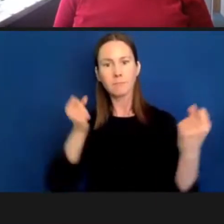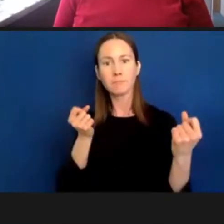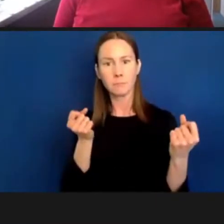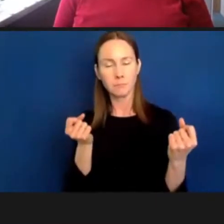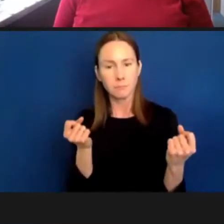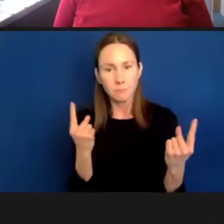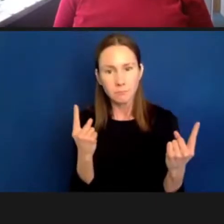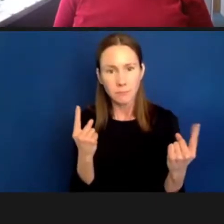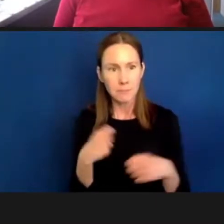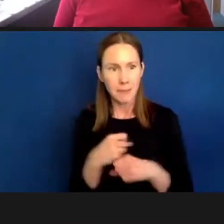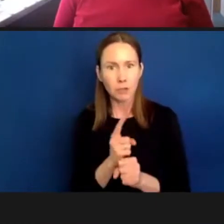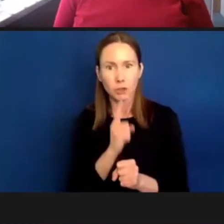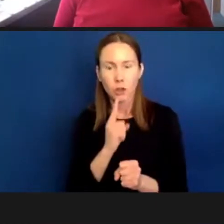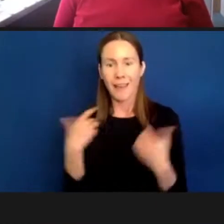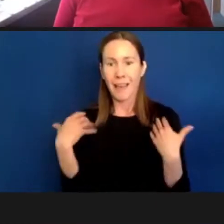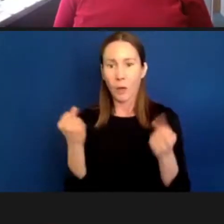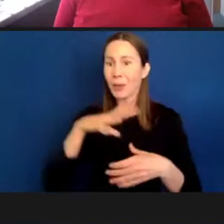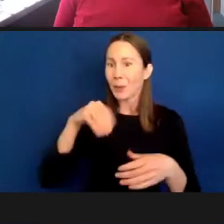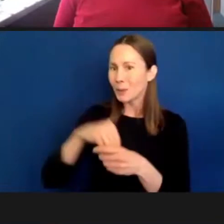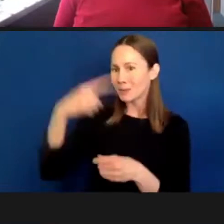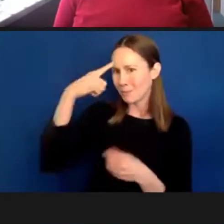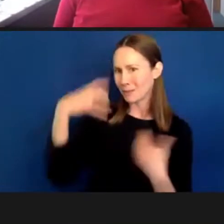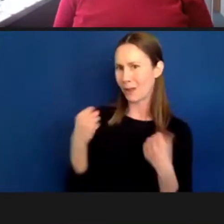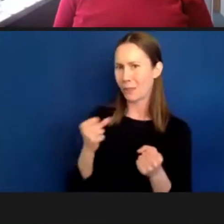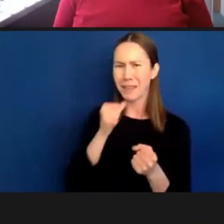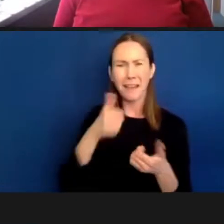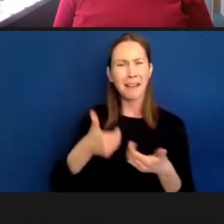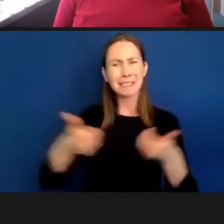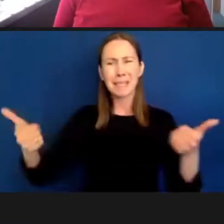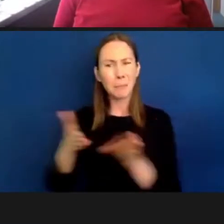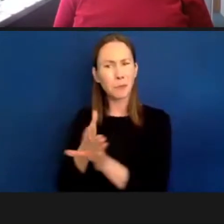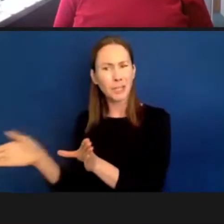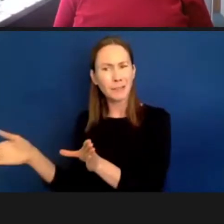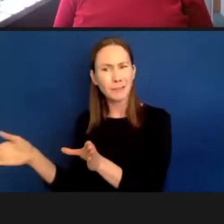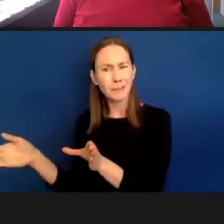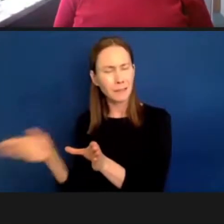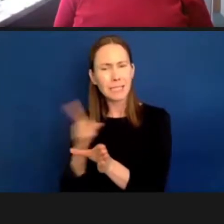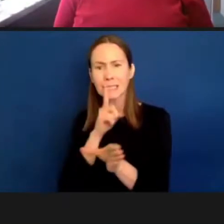mental health and it’s not this separate entity, is really quite important.